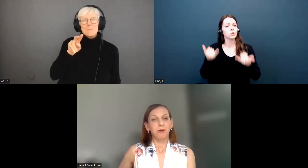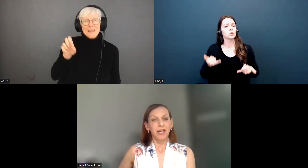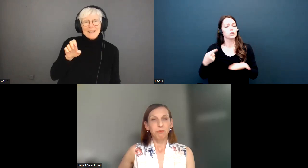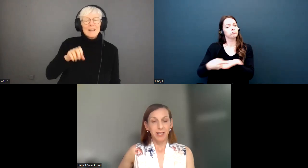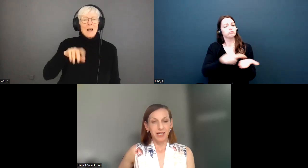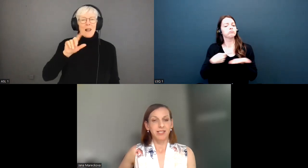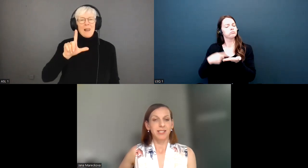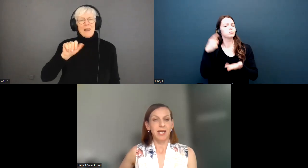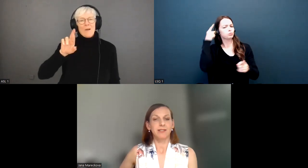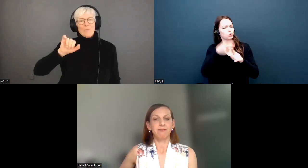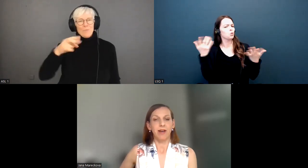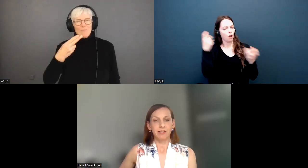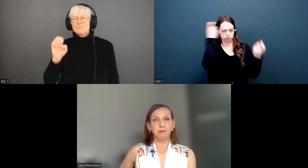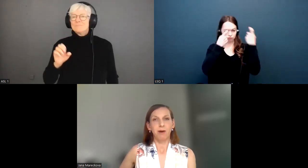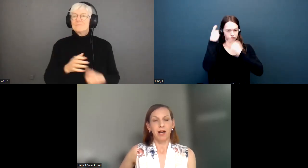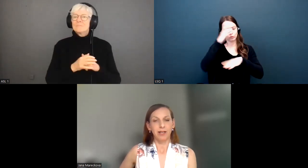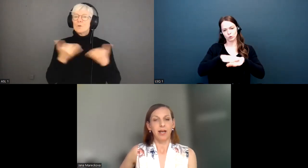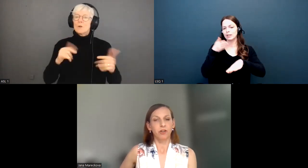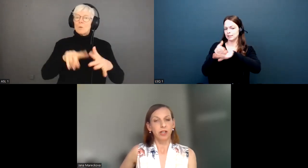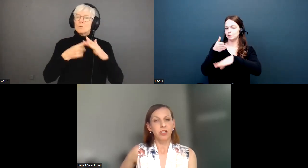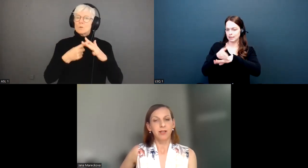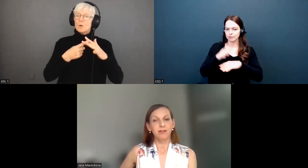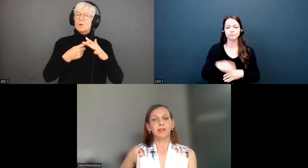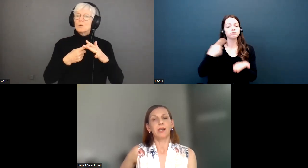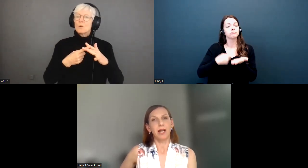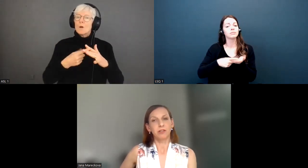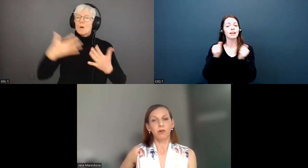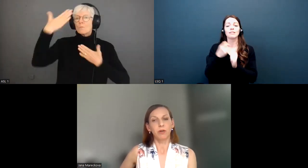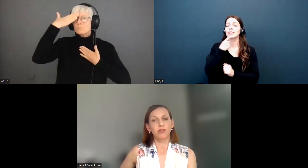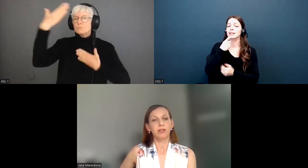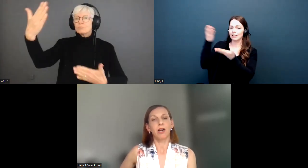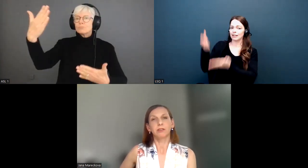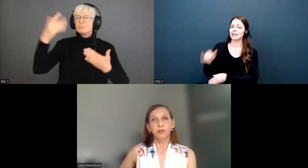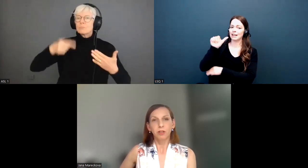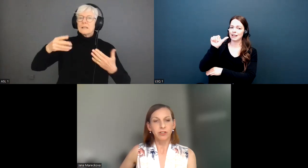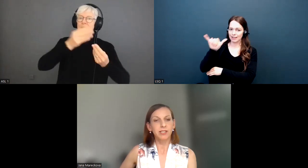We would like to begin today's event by acknowledging that the land on which Carlton University